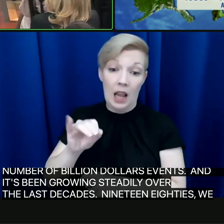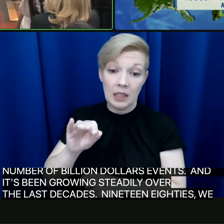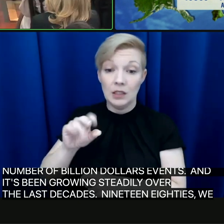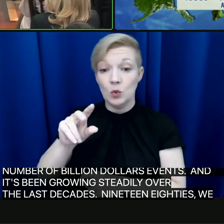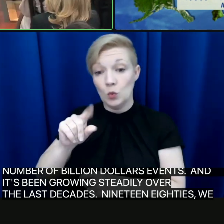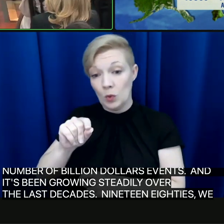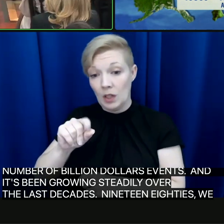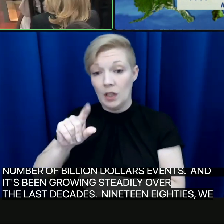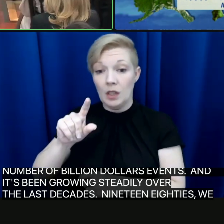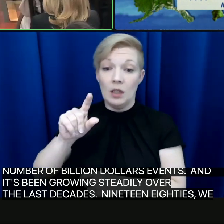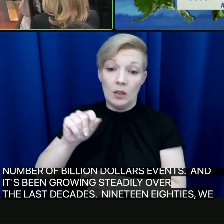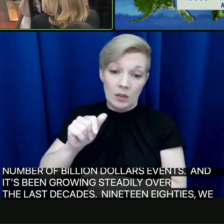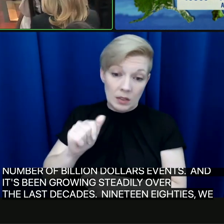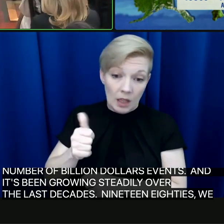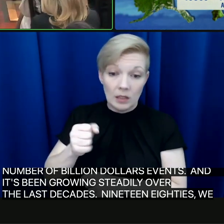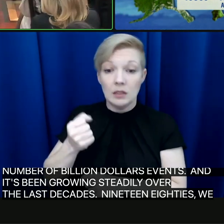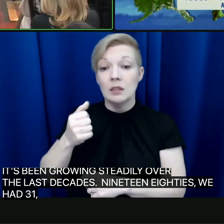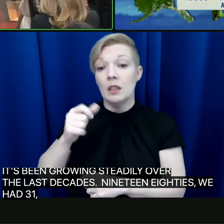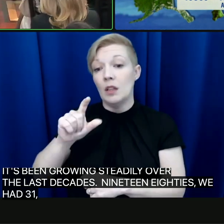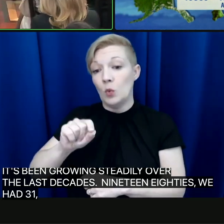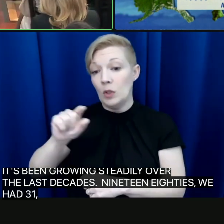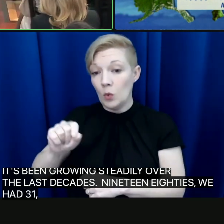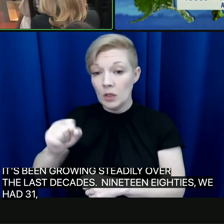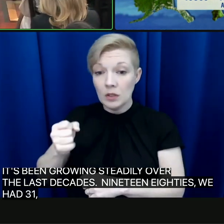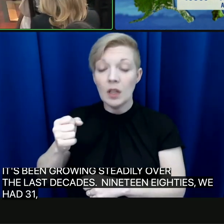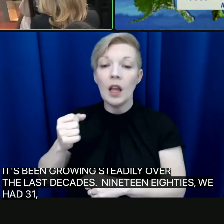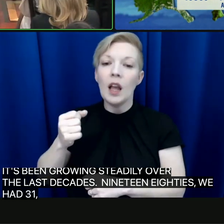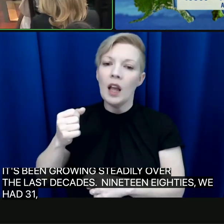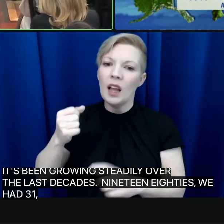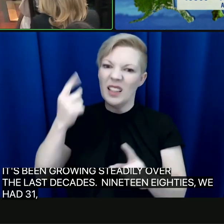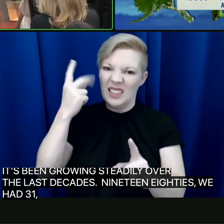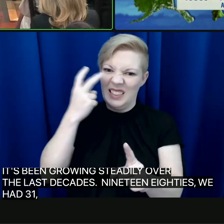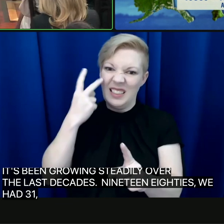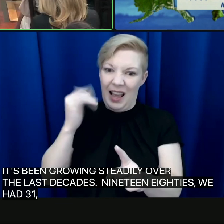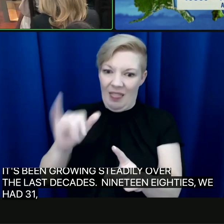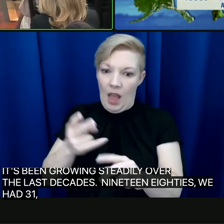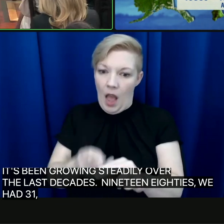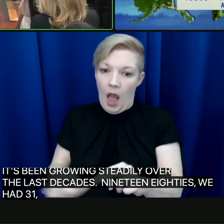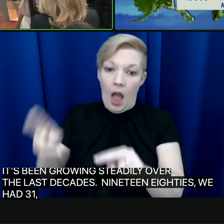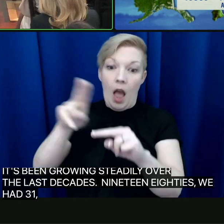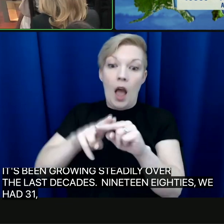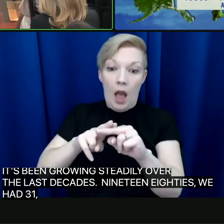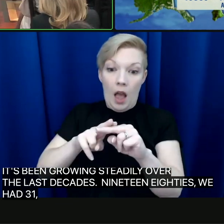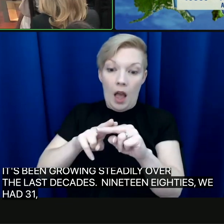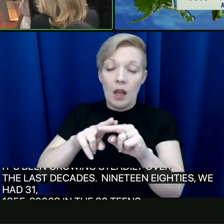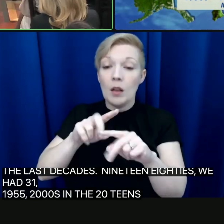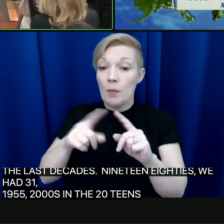in the in the 20 teens we had 128. And so far in the 2020s, we're already at 51.